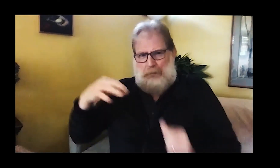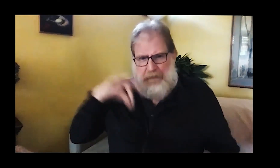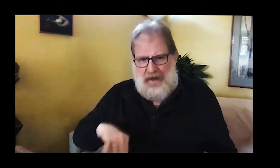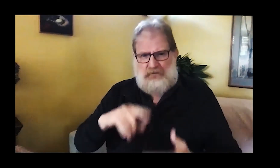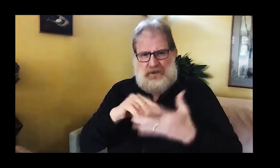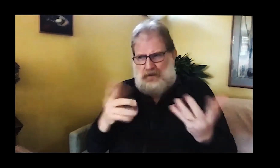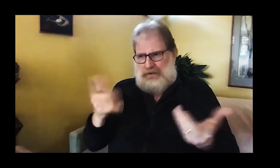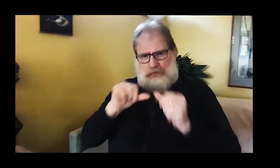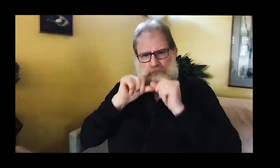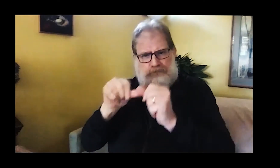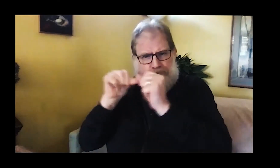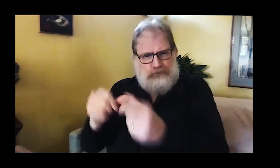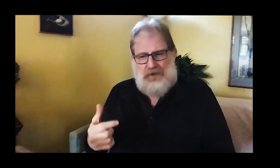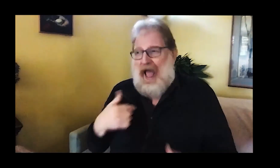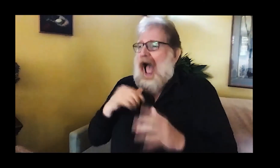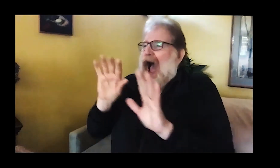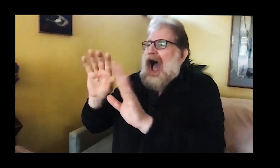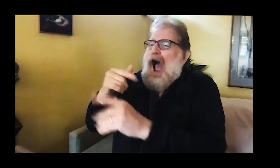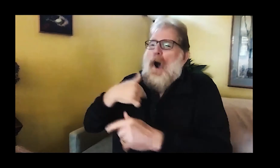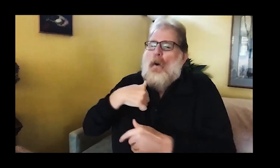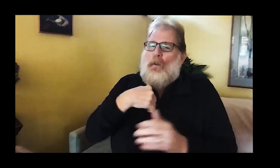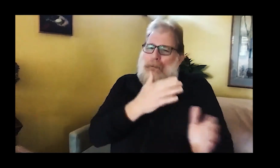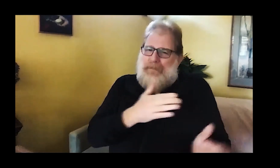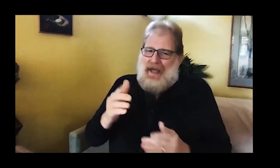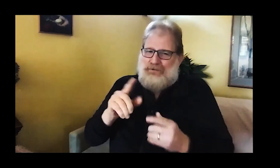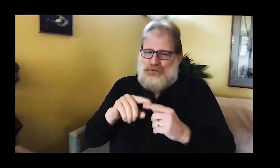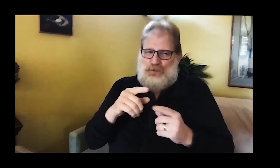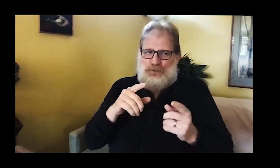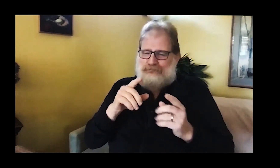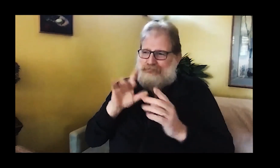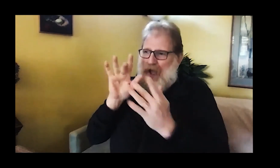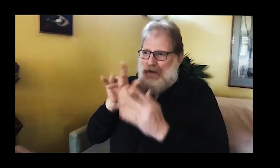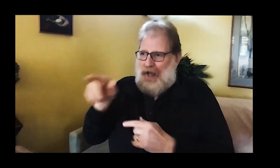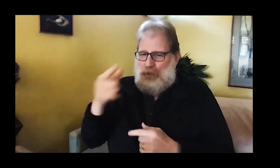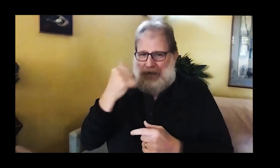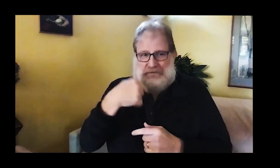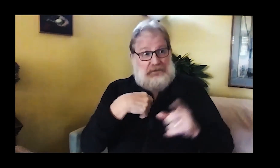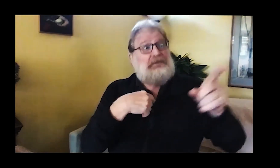job there with benefits and ongoing work and I said, oh okay I was gonna get in touch with you,